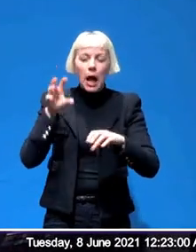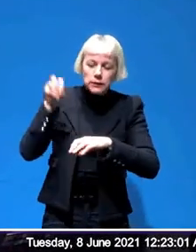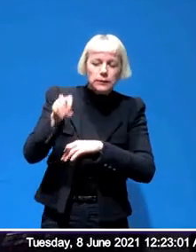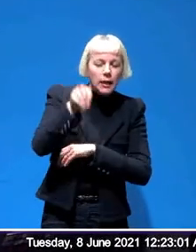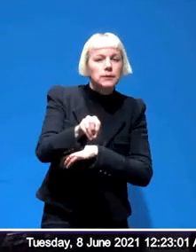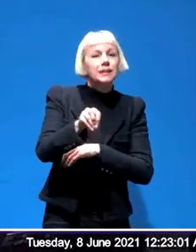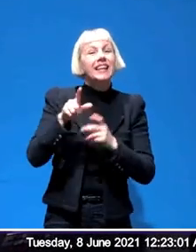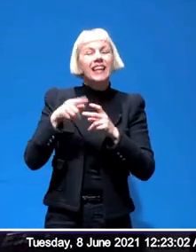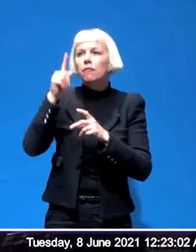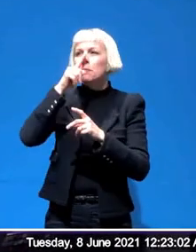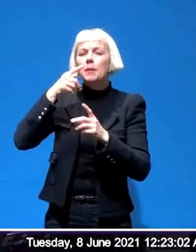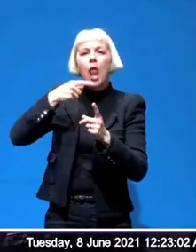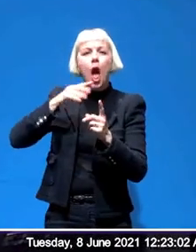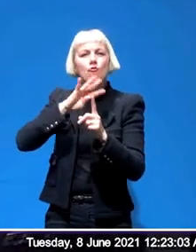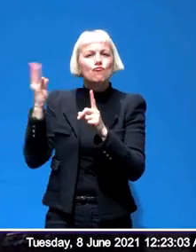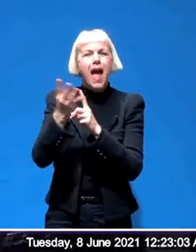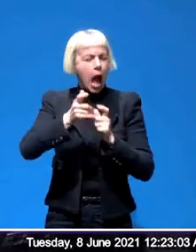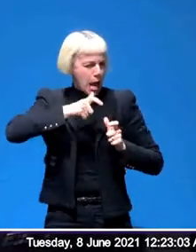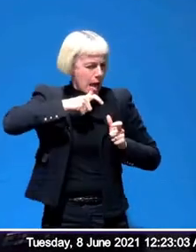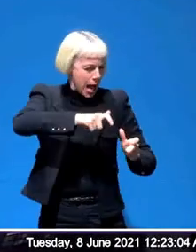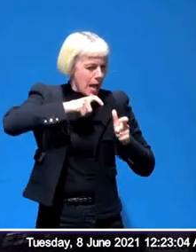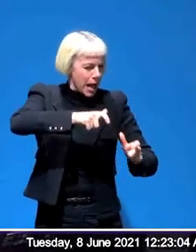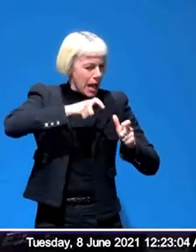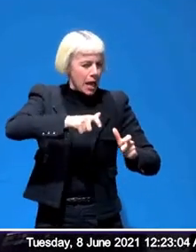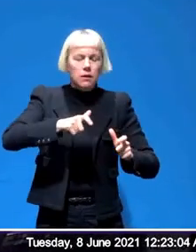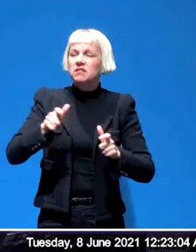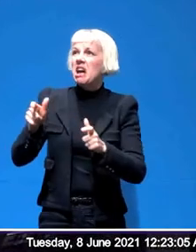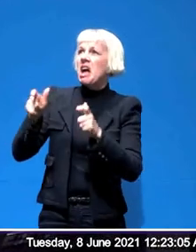I'm not sure if --- I don't want to be flippant, it sounds a bit flippant, but